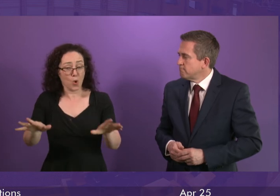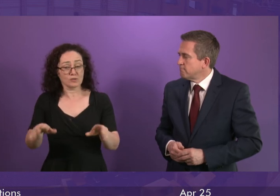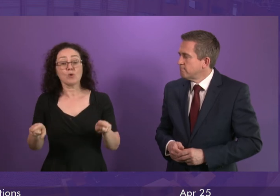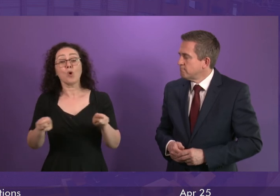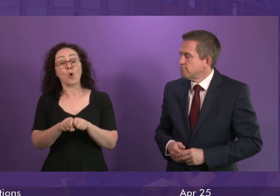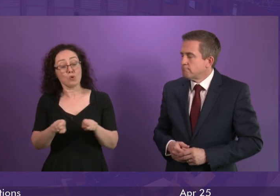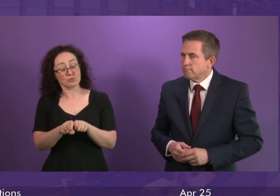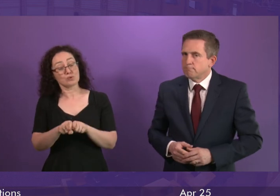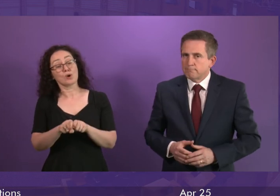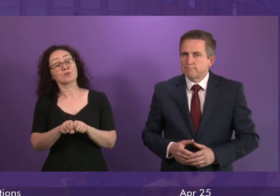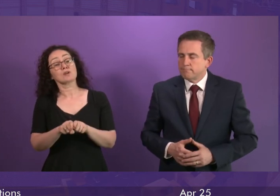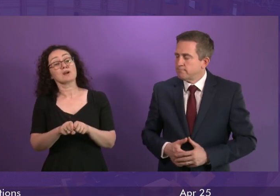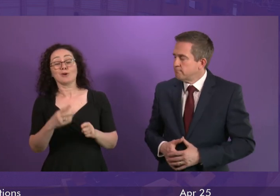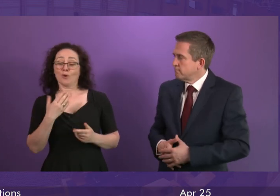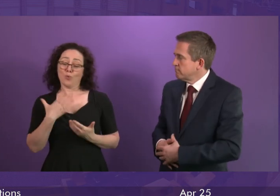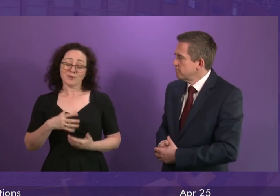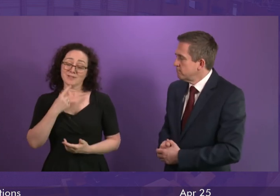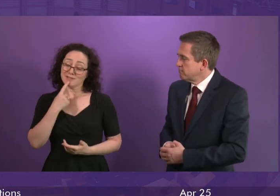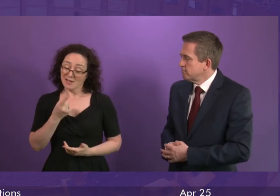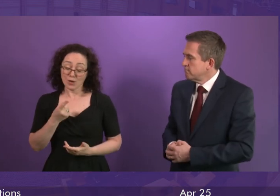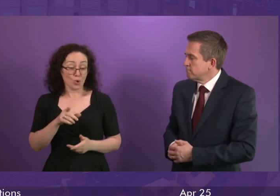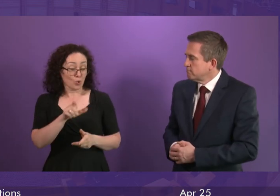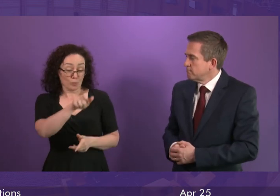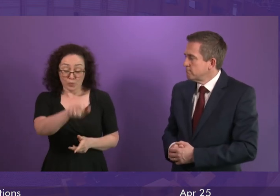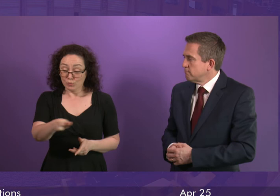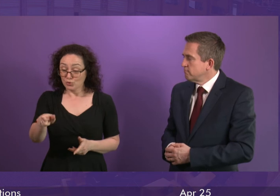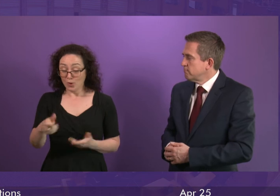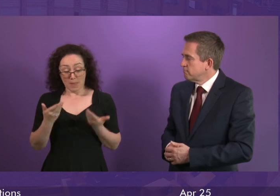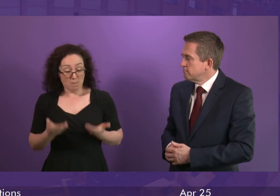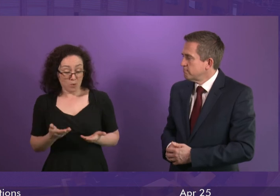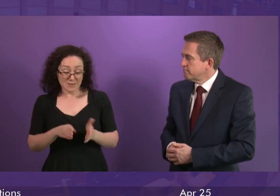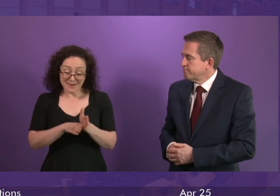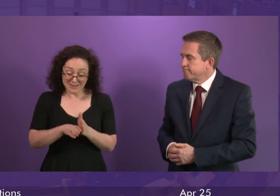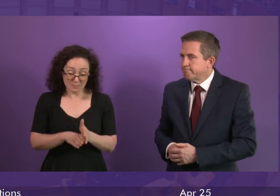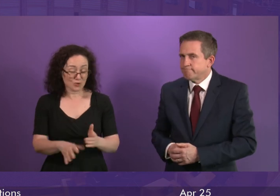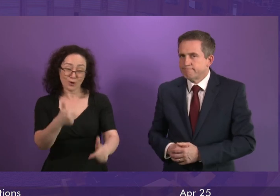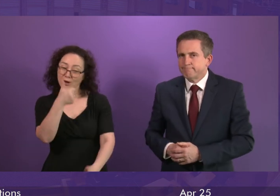morning, I wish pupils who are completing assignments or taking exams over the next